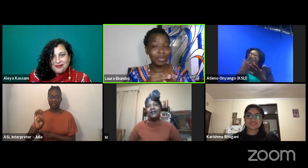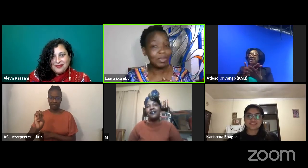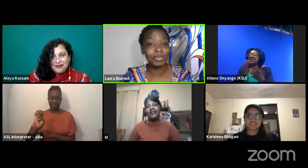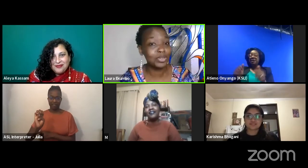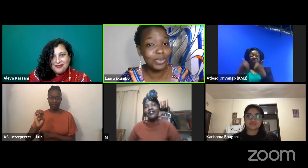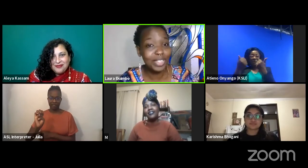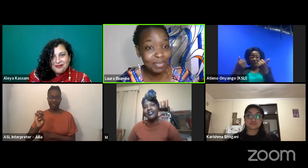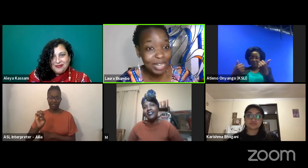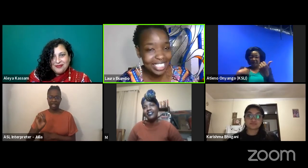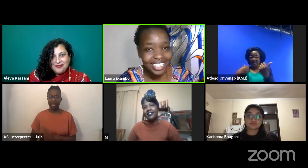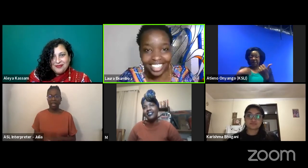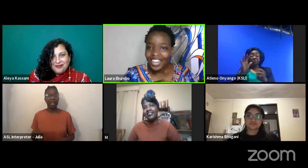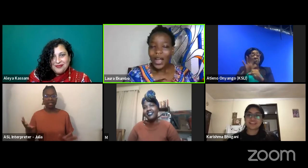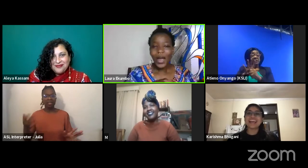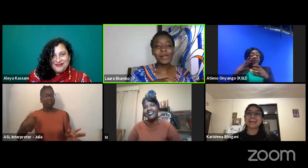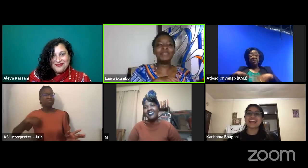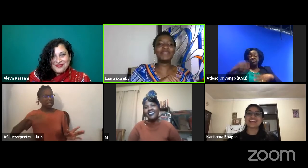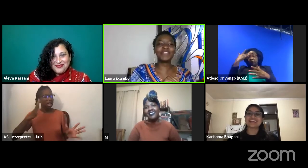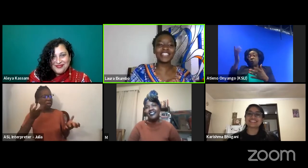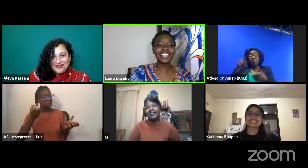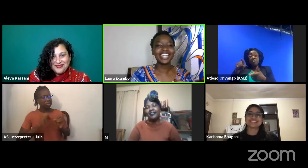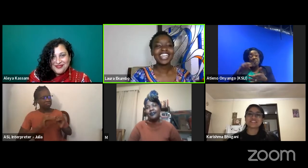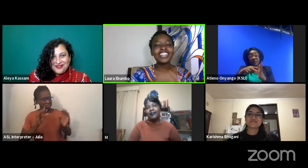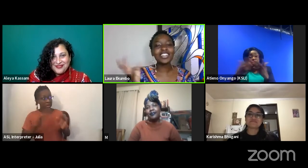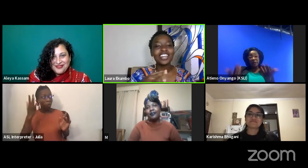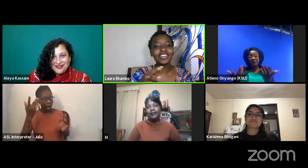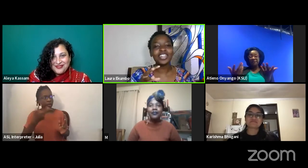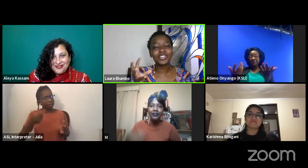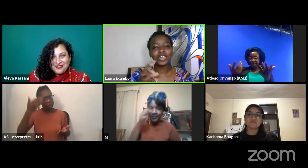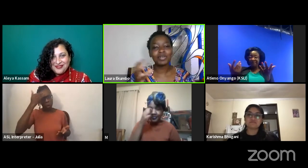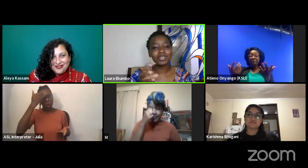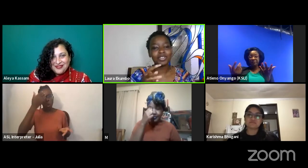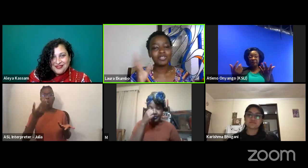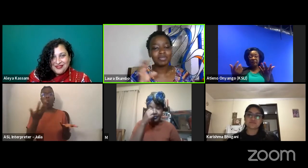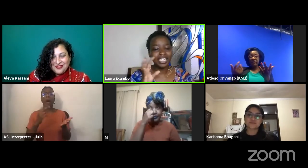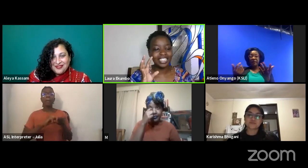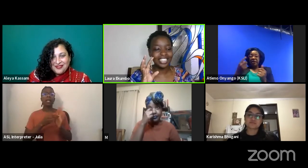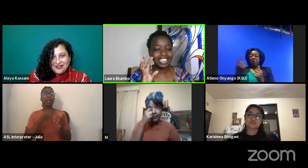"Maybe people don't know what that means." The only thing I really enjoy about the feedback